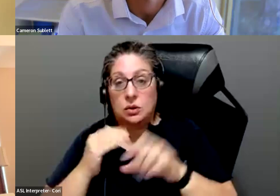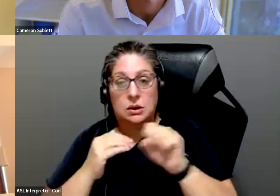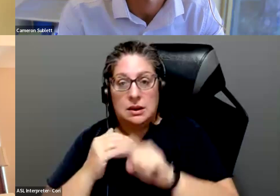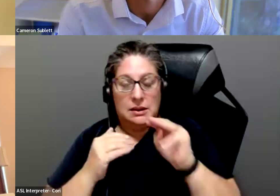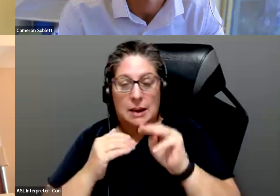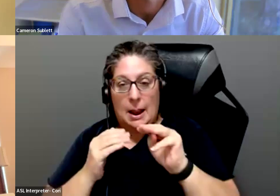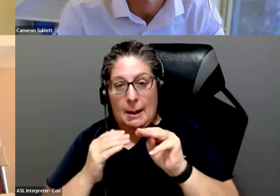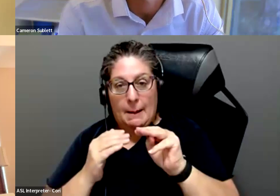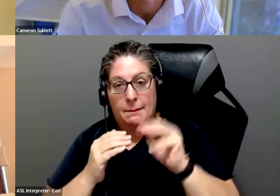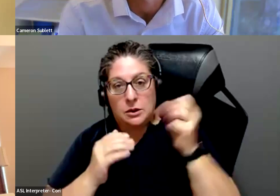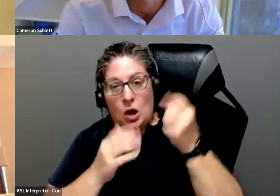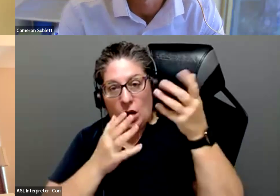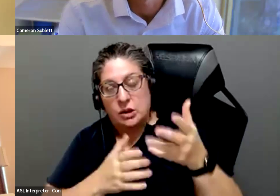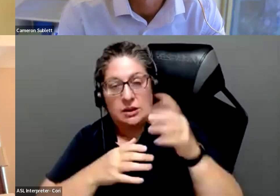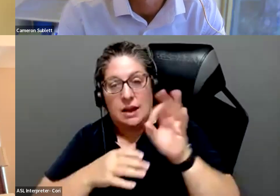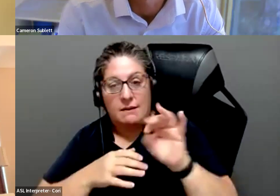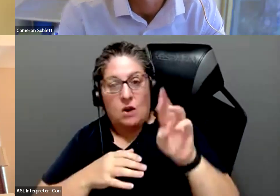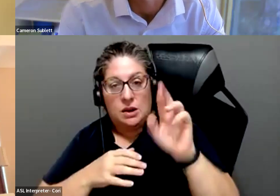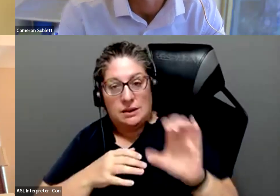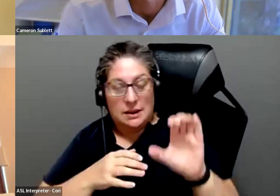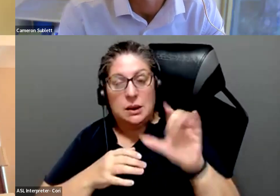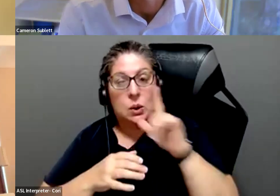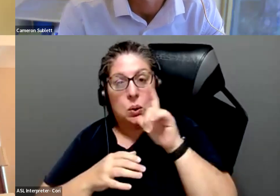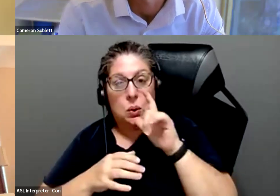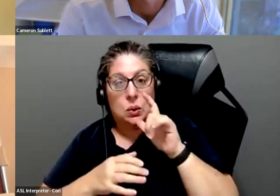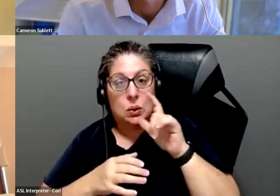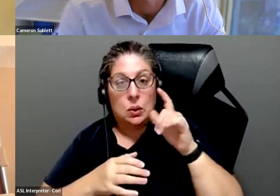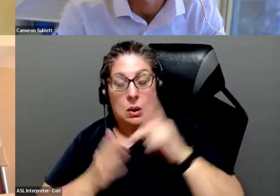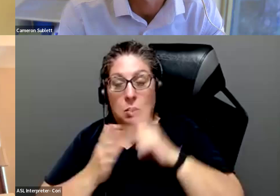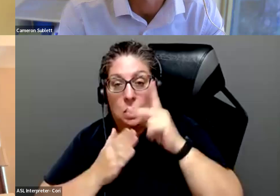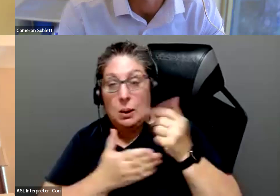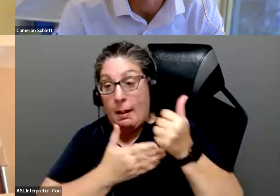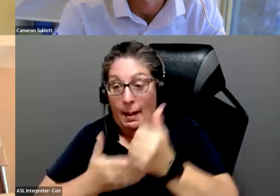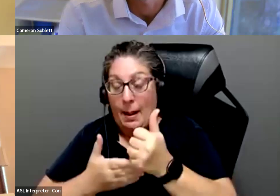scholars at FRC who credit the program to helping them find their way.